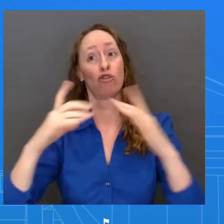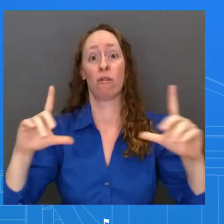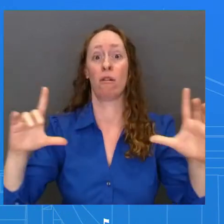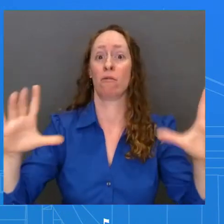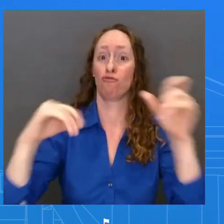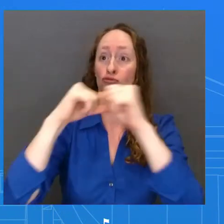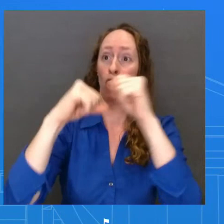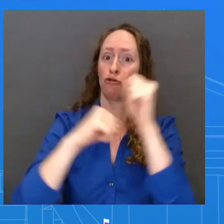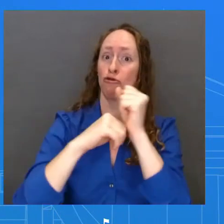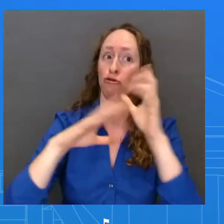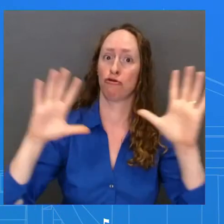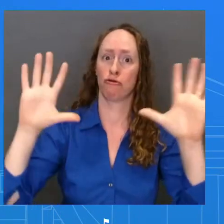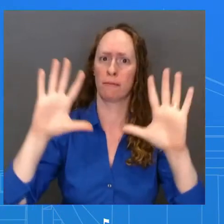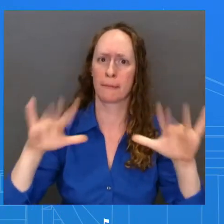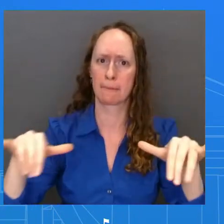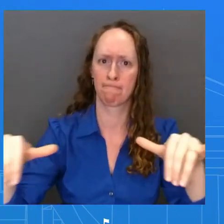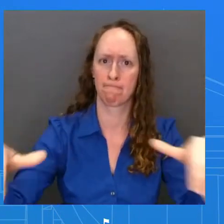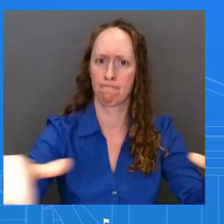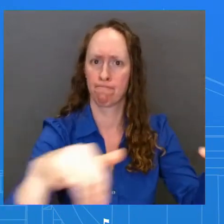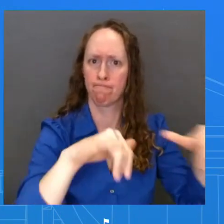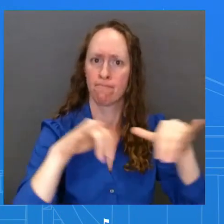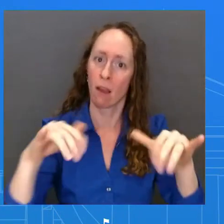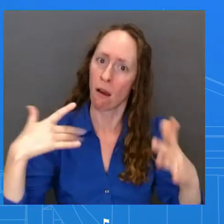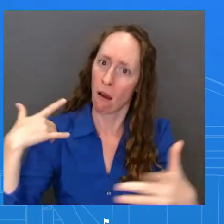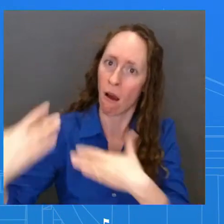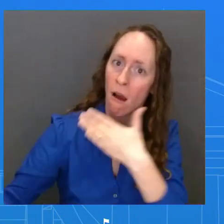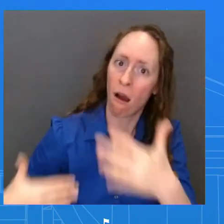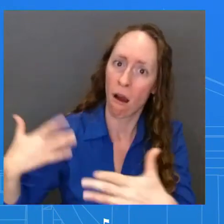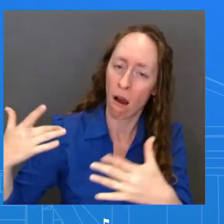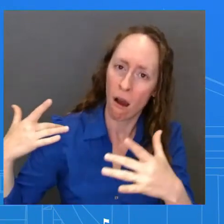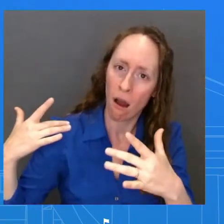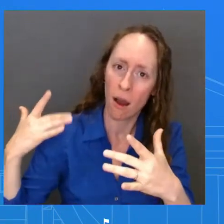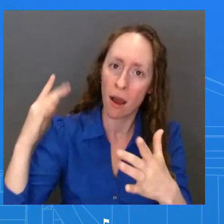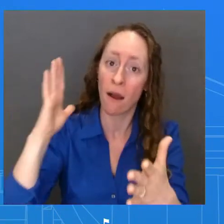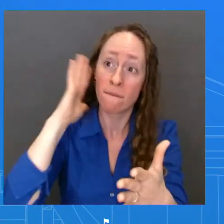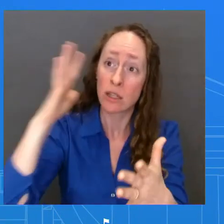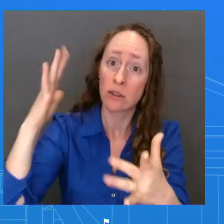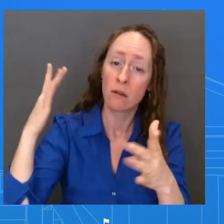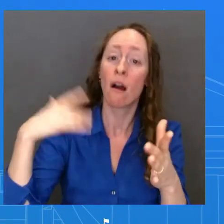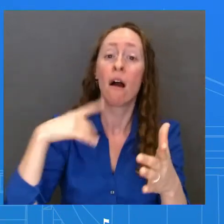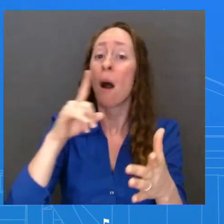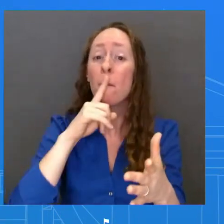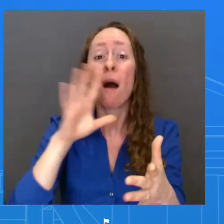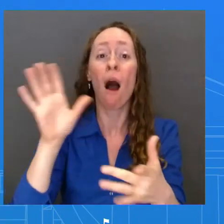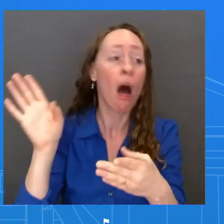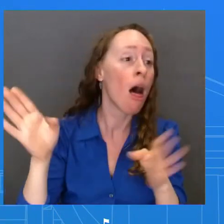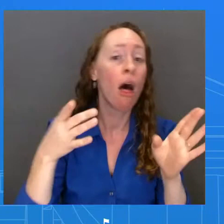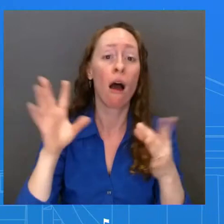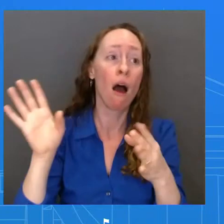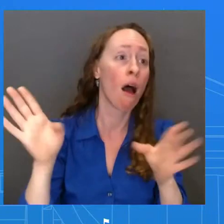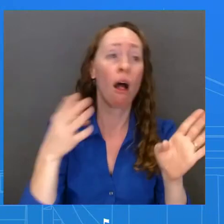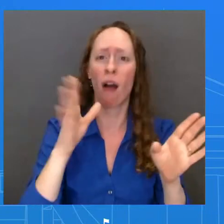and be very difficult to knock off course. Yeah. The Press: Republicans in the House Oversight Committee